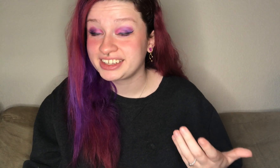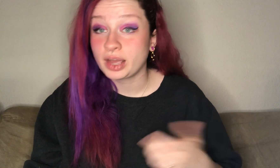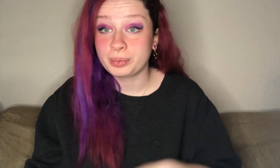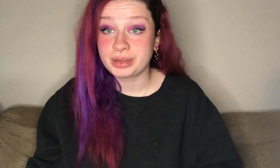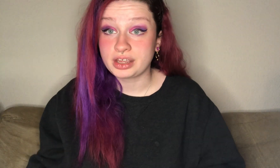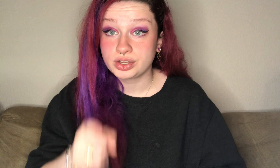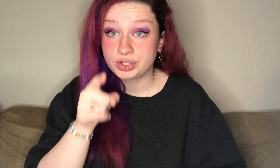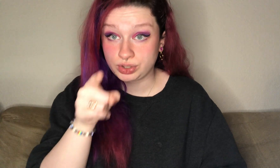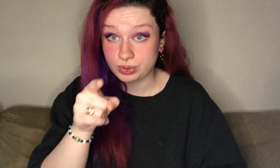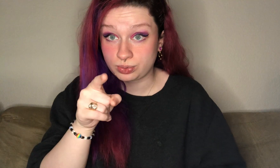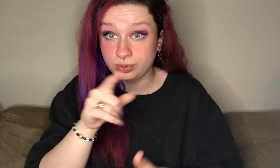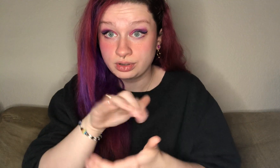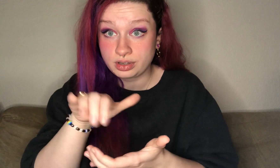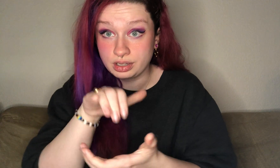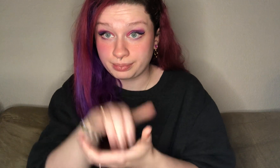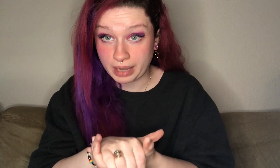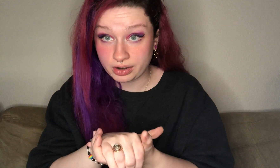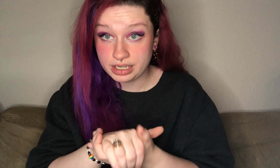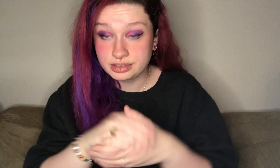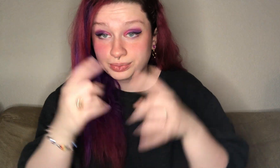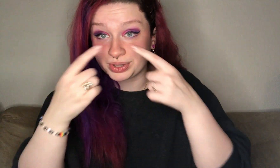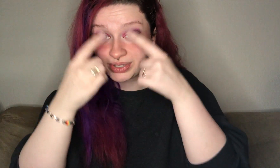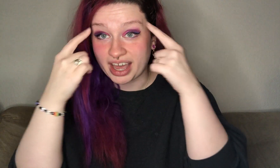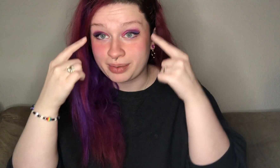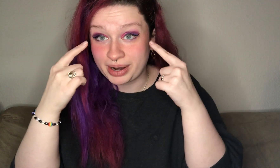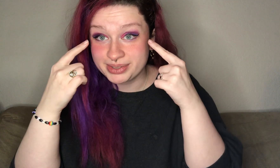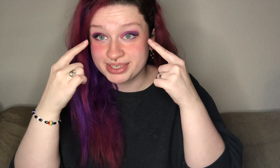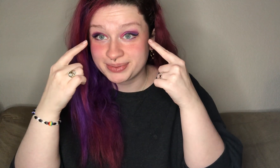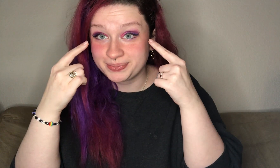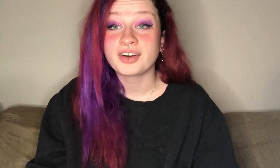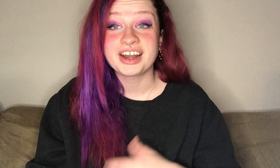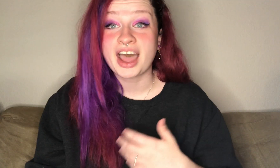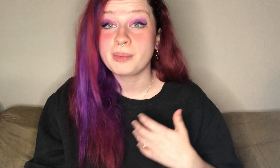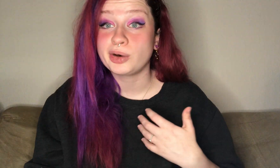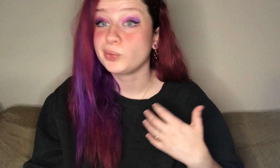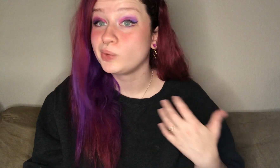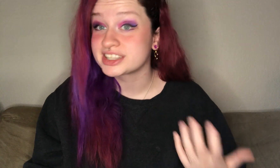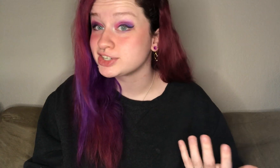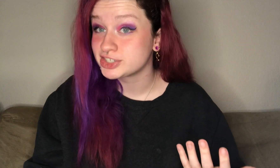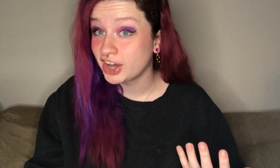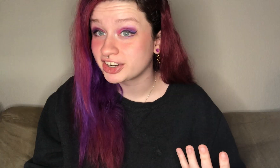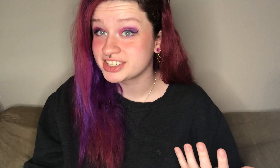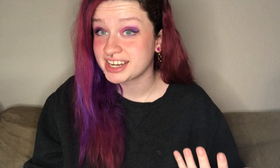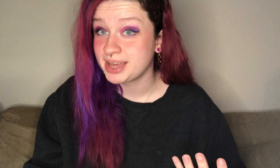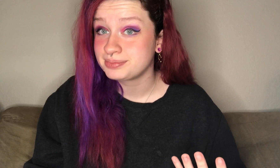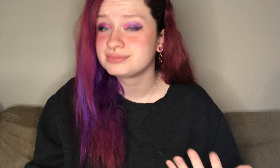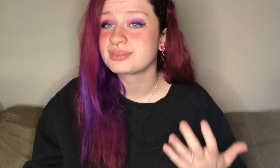it would be "you married?" with those eyebrows all right how about "what's your daughter's name?"